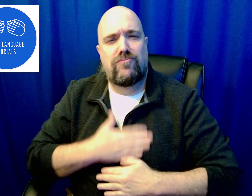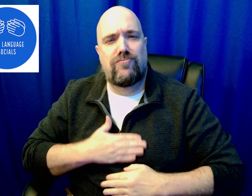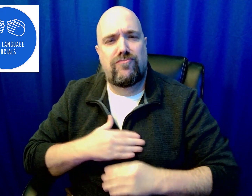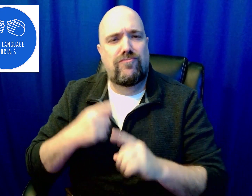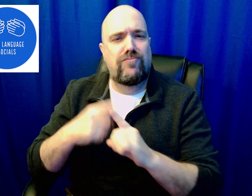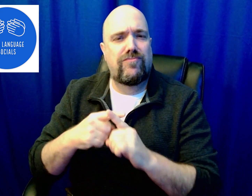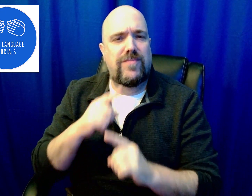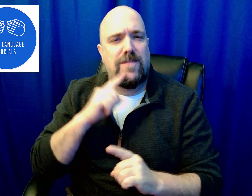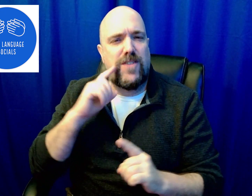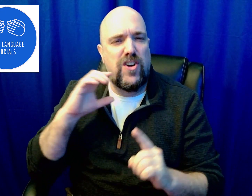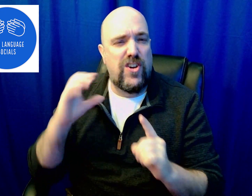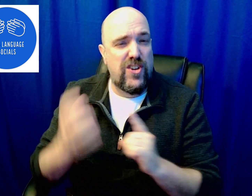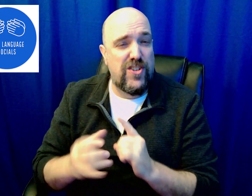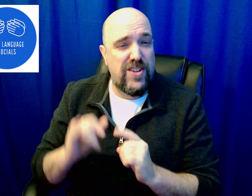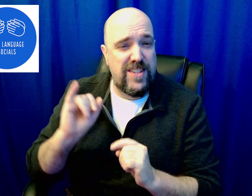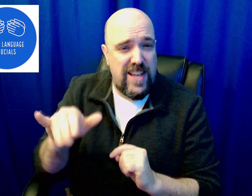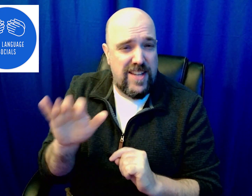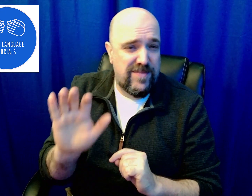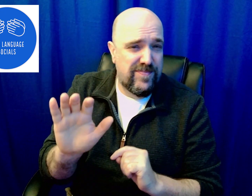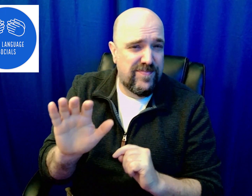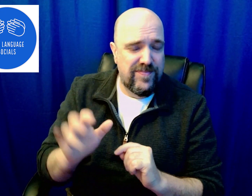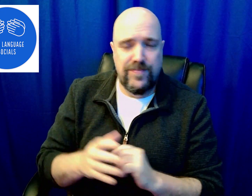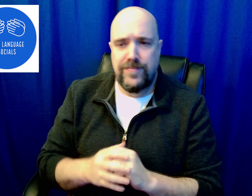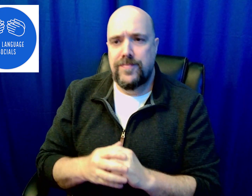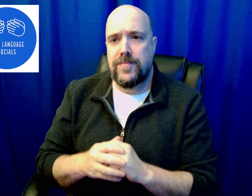So I can enjoy it. Plus sharing Deaf culture in that space.